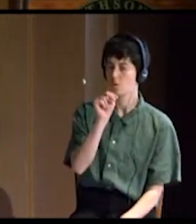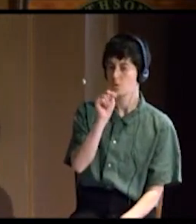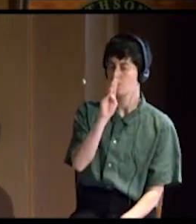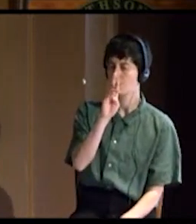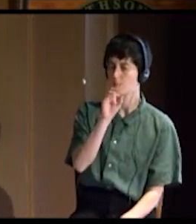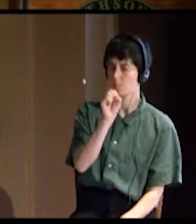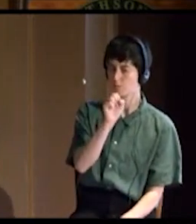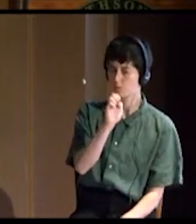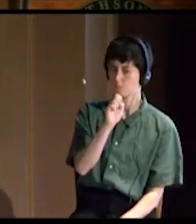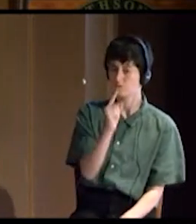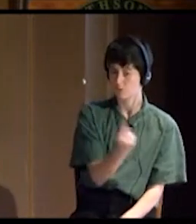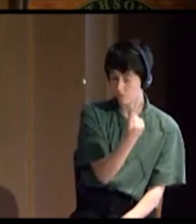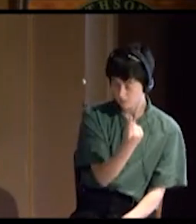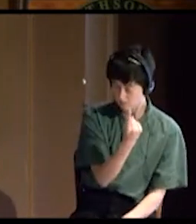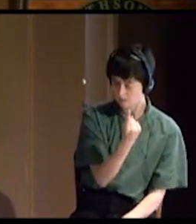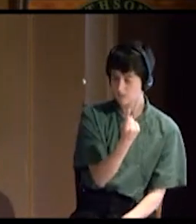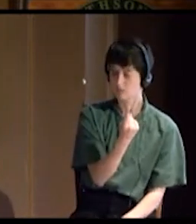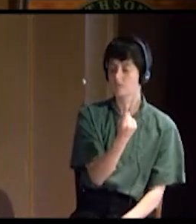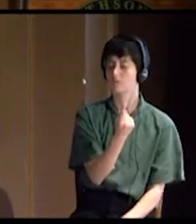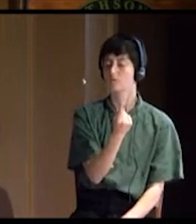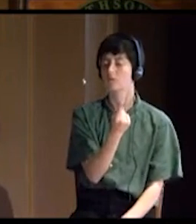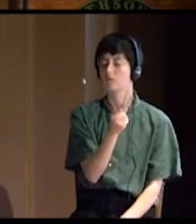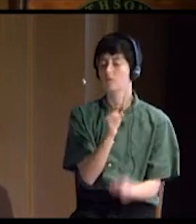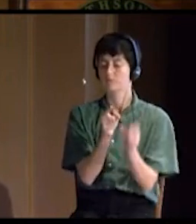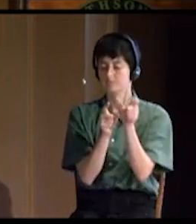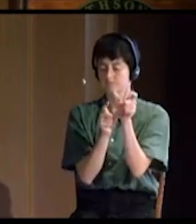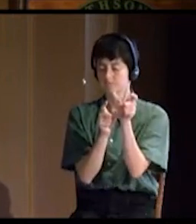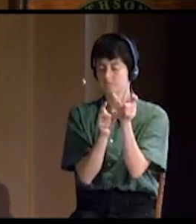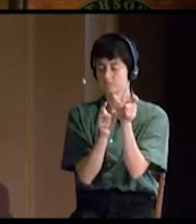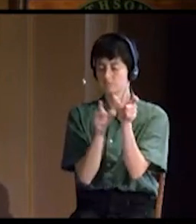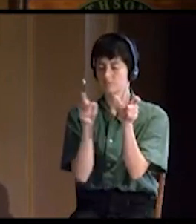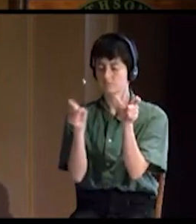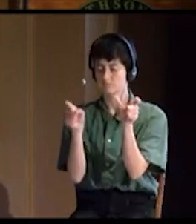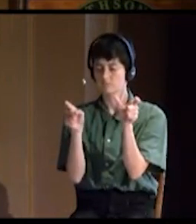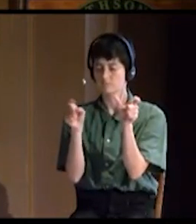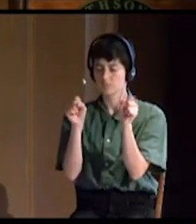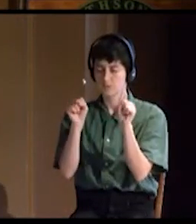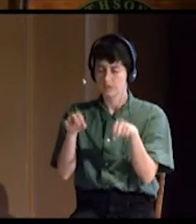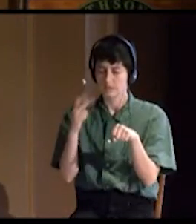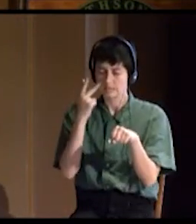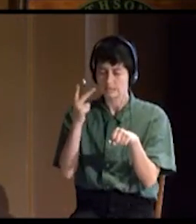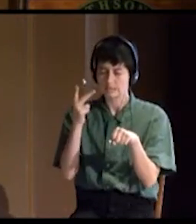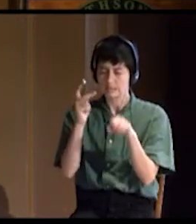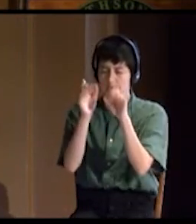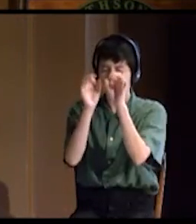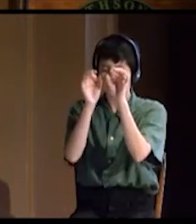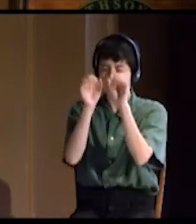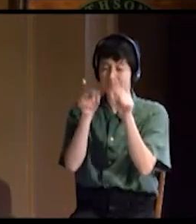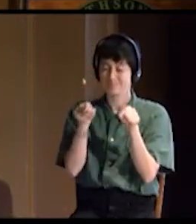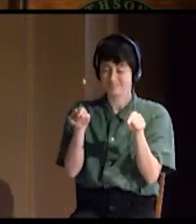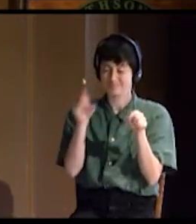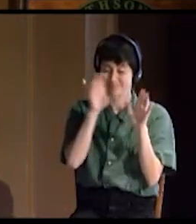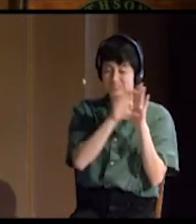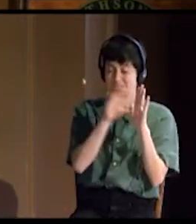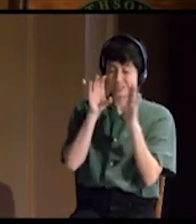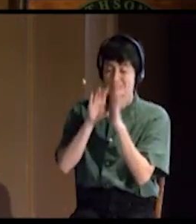We can interrogate the pixels in these images to figure out why the model made a decision. Here we see pixels